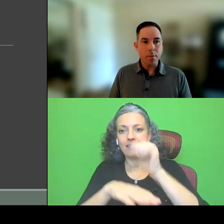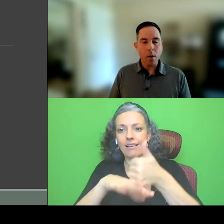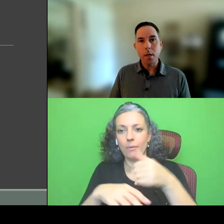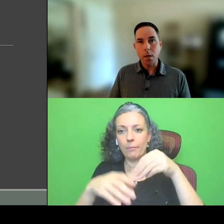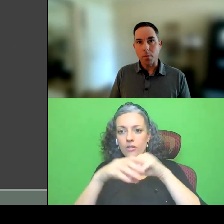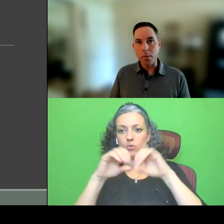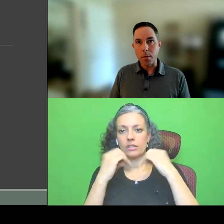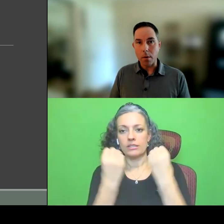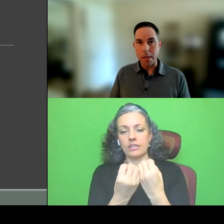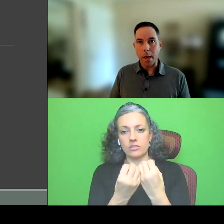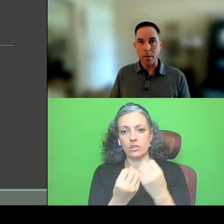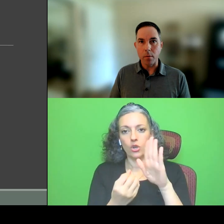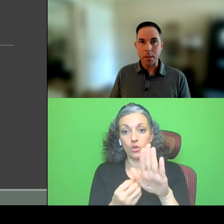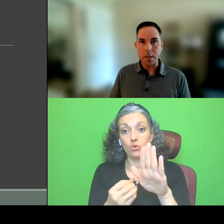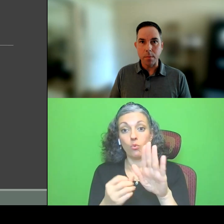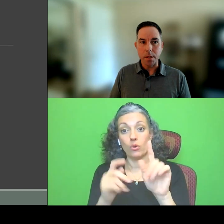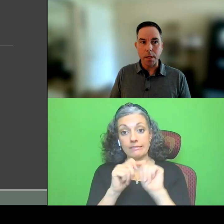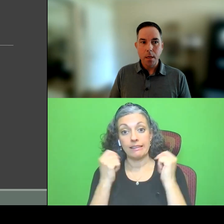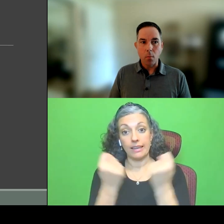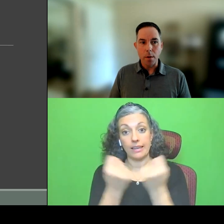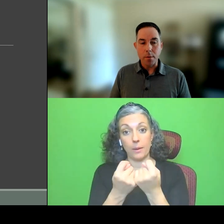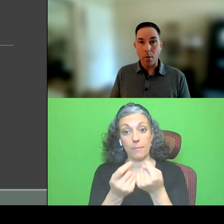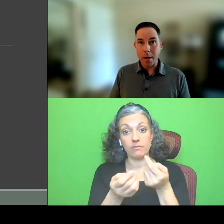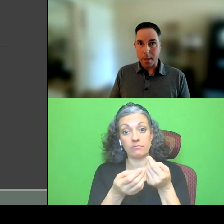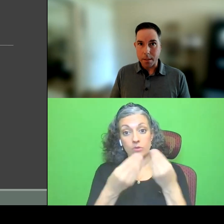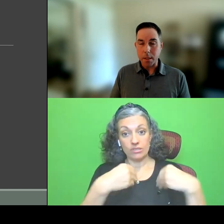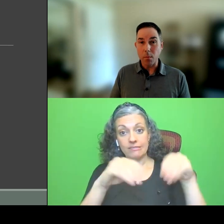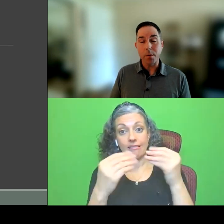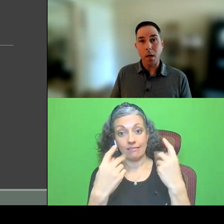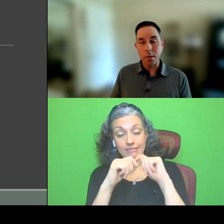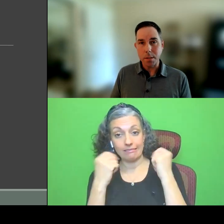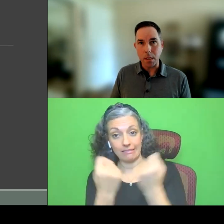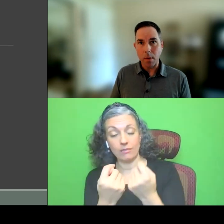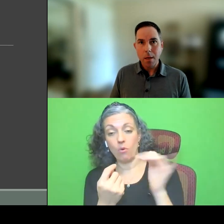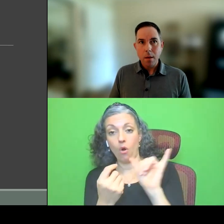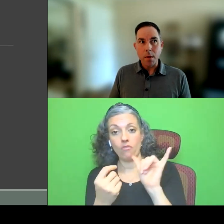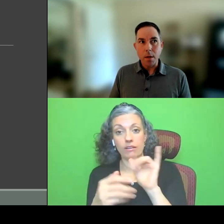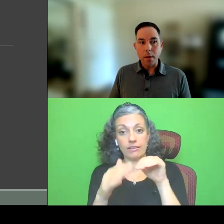If your marketing crew is already accounting for accessibility with your brand identity, with your color scheme,